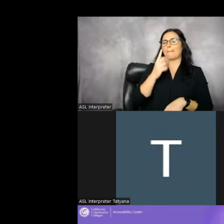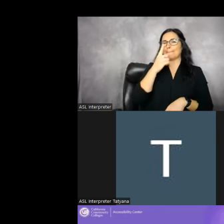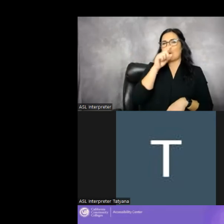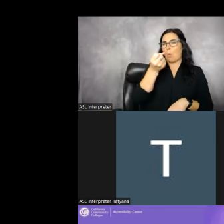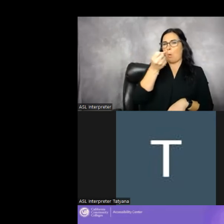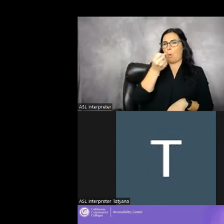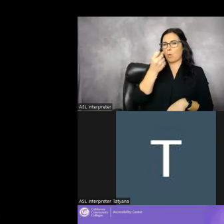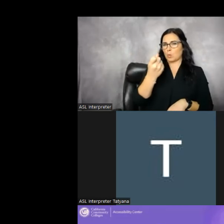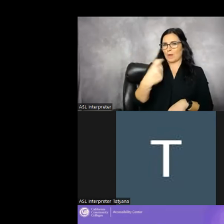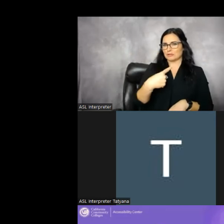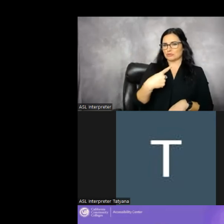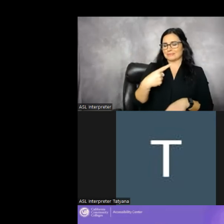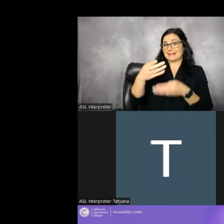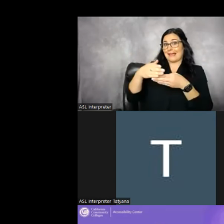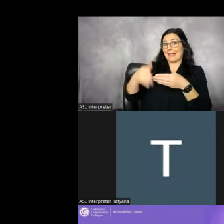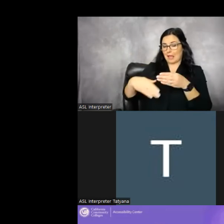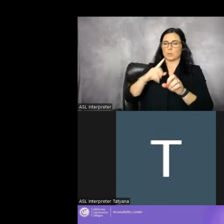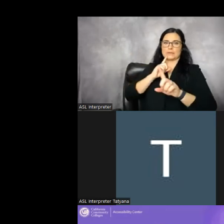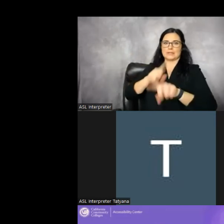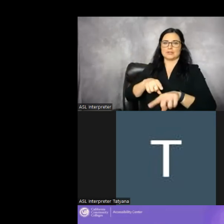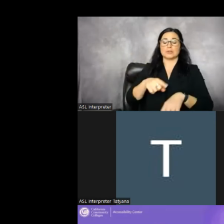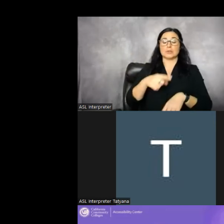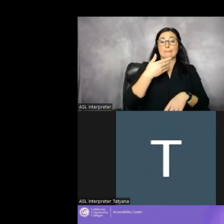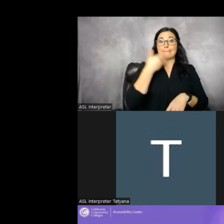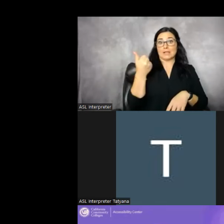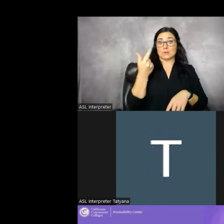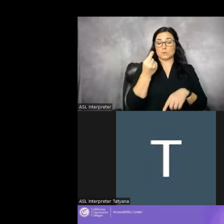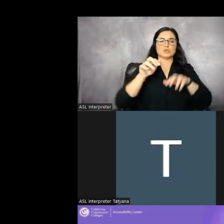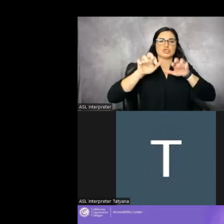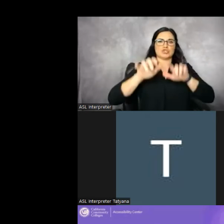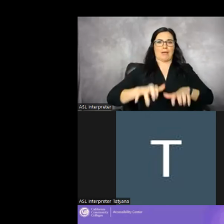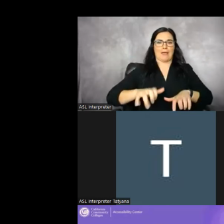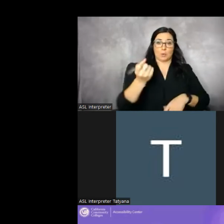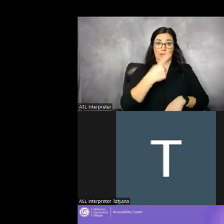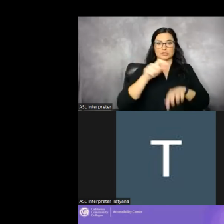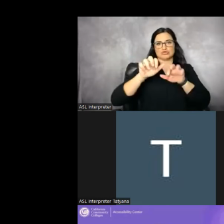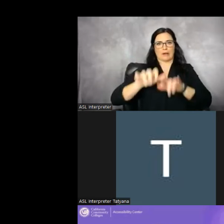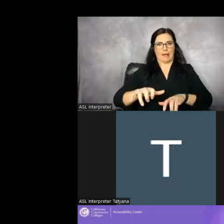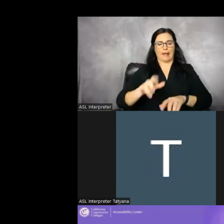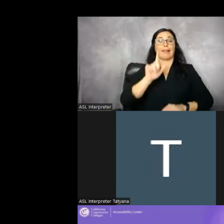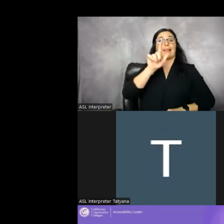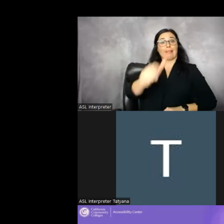Another thing to do is put it in the chat if you have a question. And then we'll address that at the end.